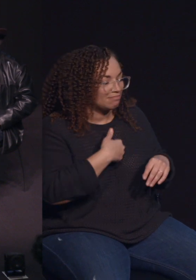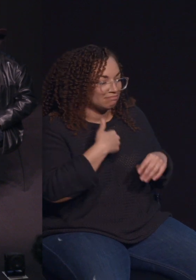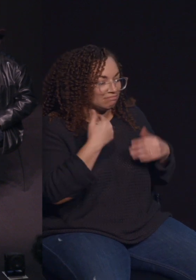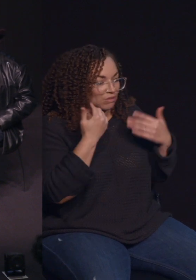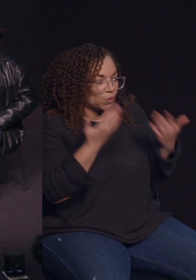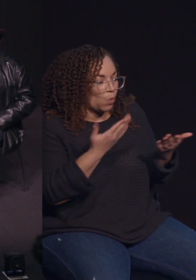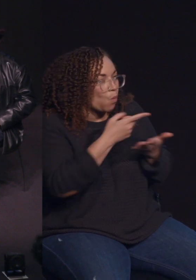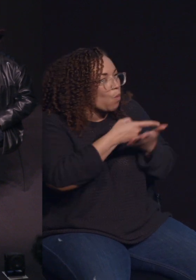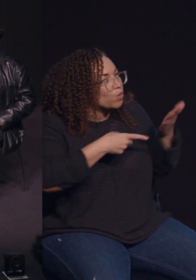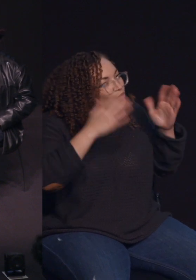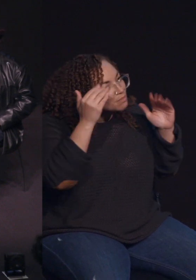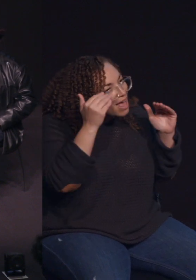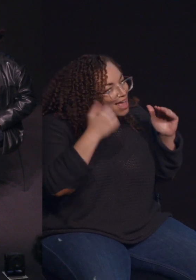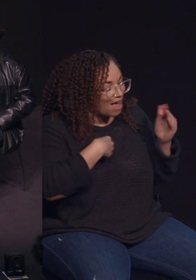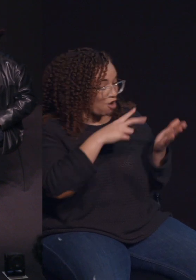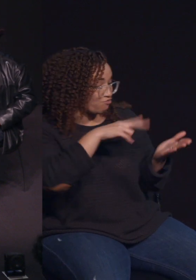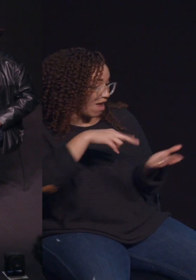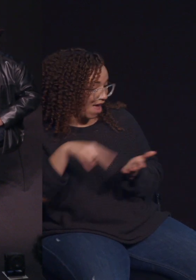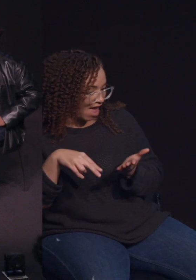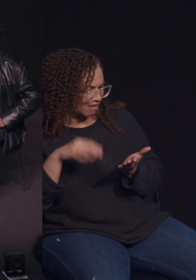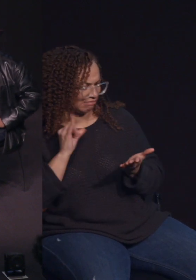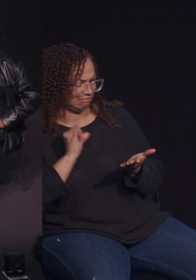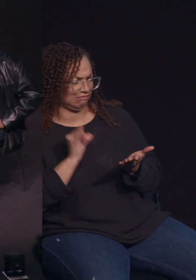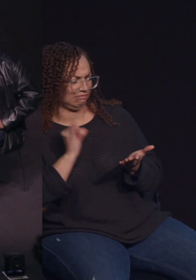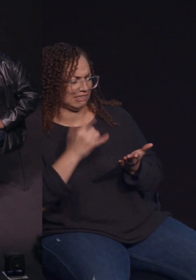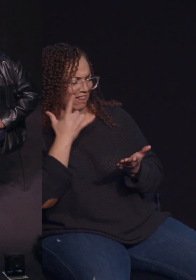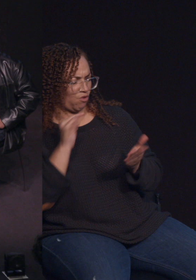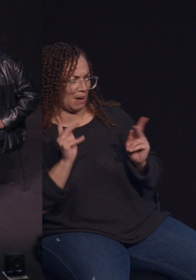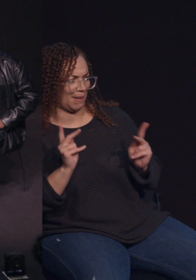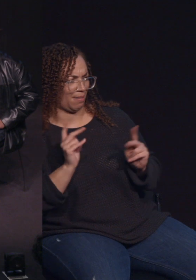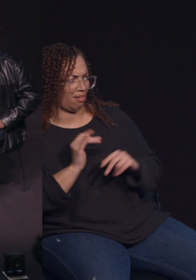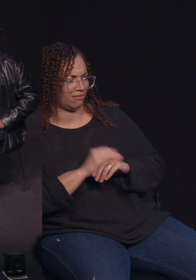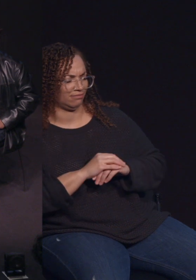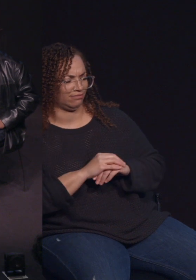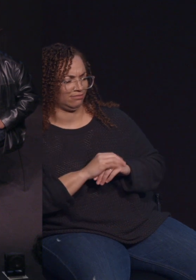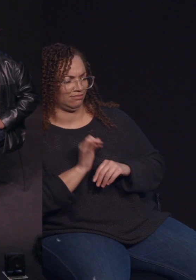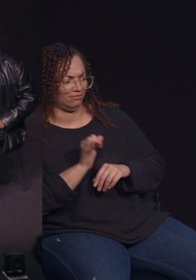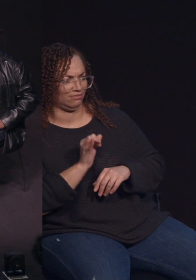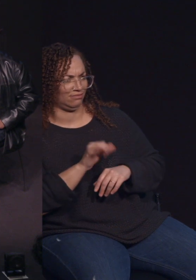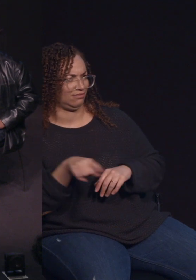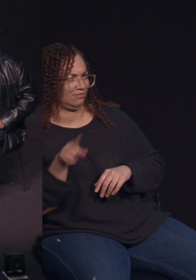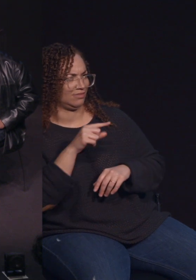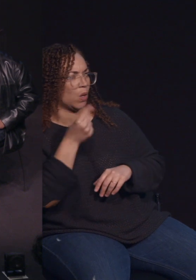California people is that, you know, it was a gold state.